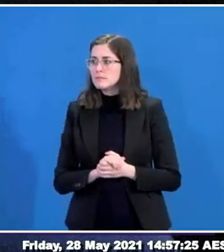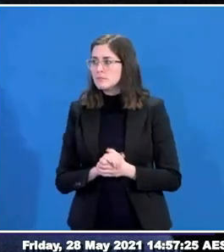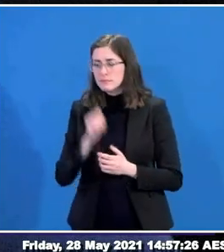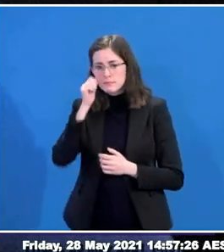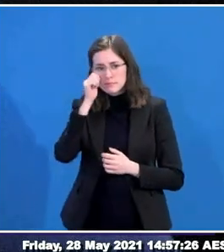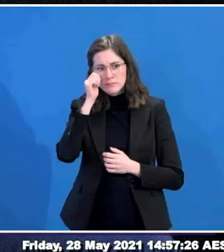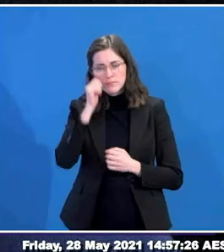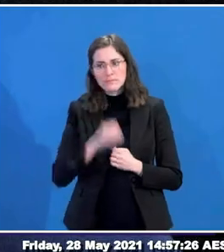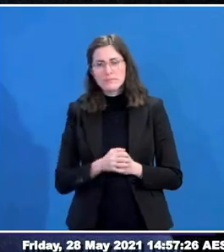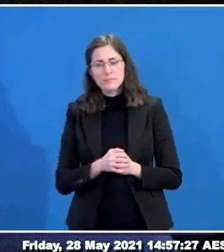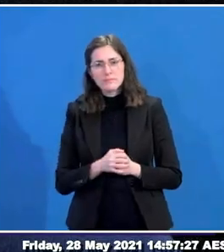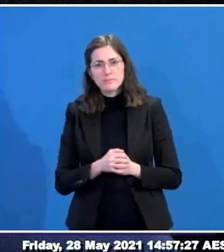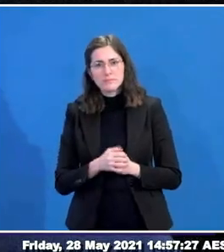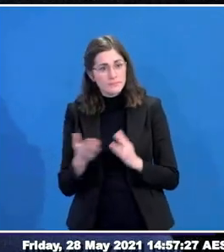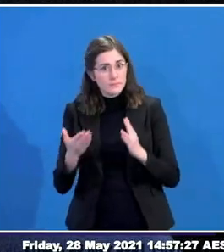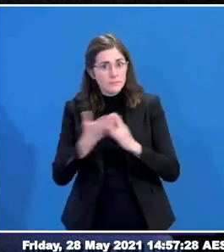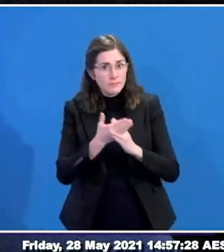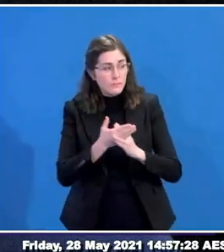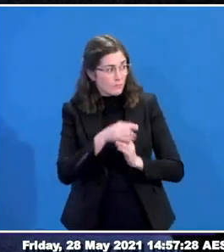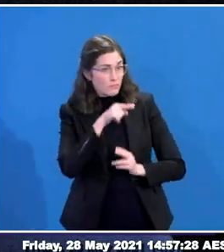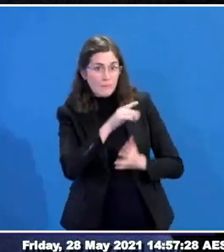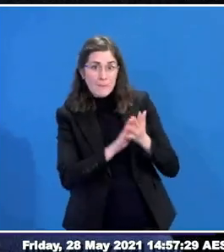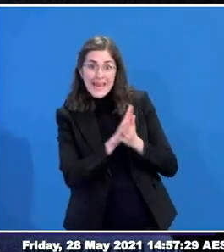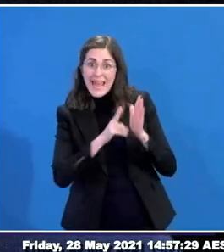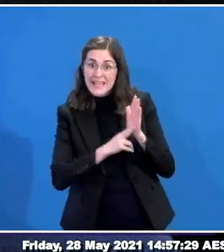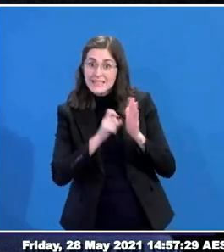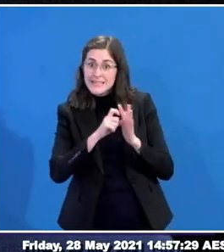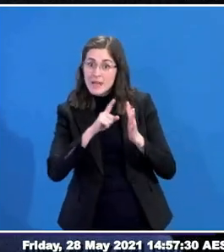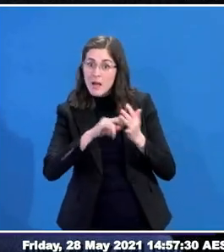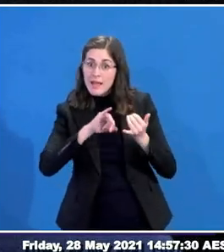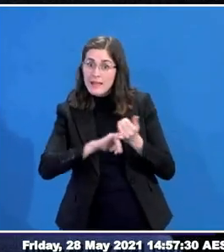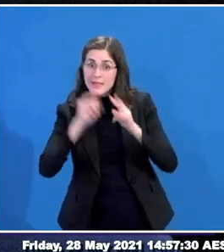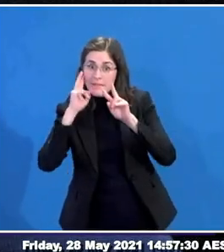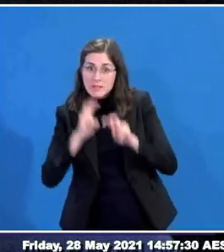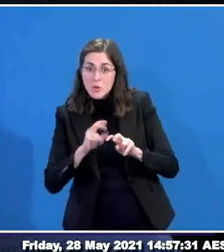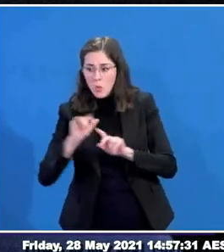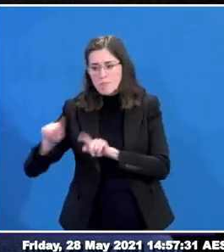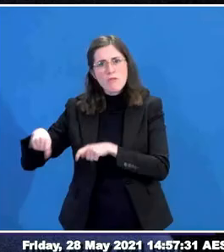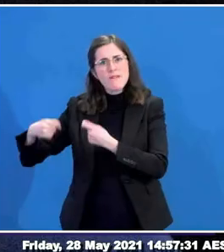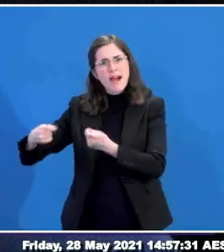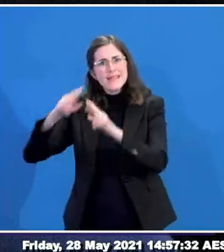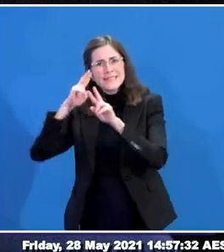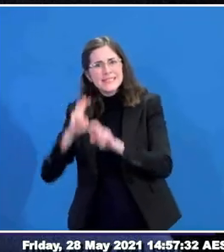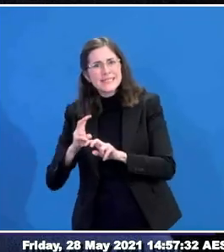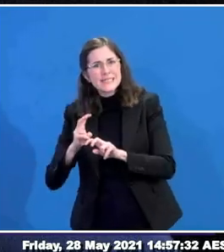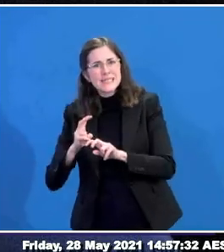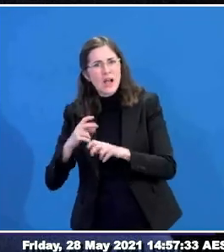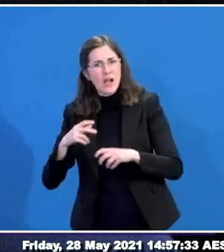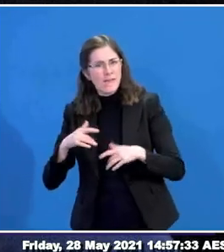Is the witness being asked about NDIS investigations or investigations being done by the provider because I'm concerned there is overlap between the two things.